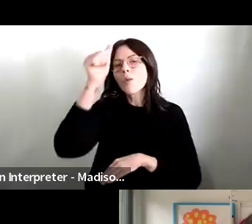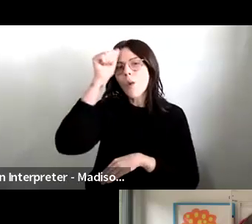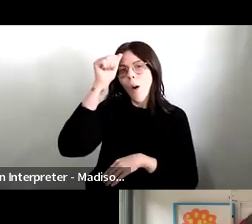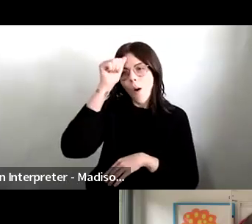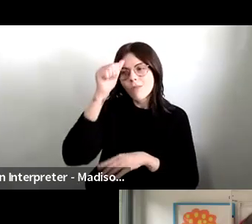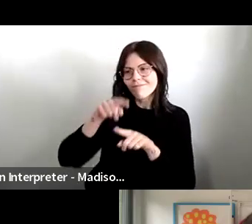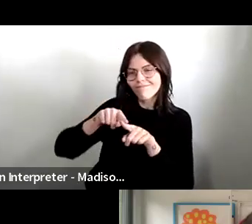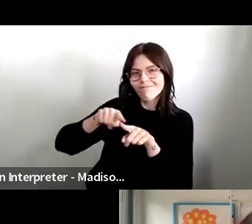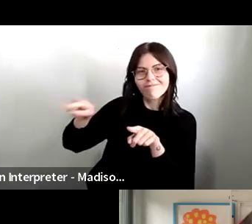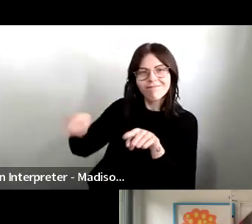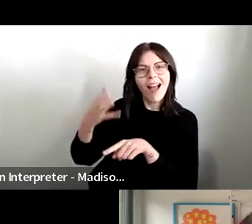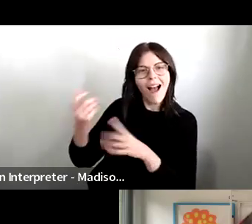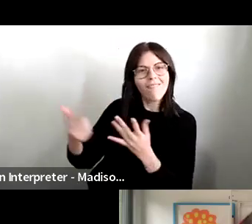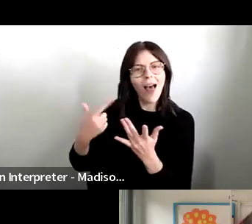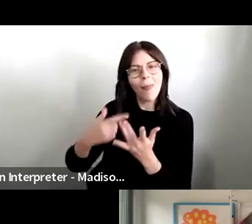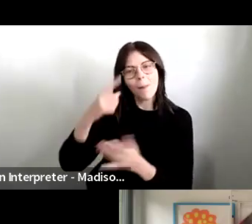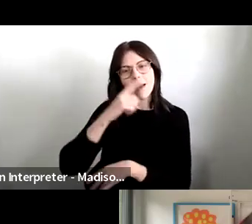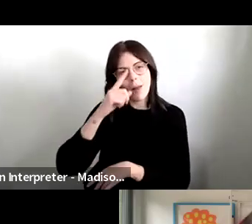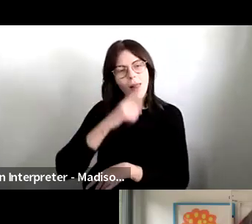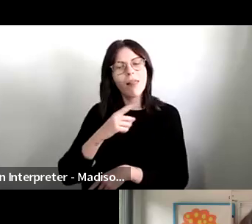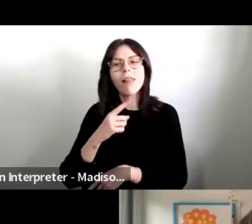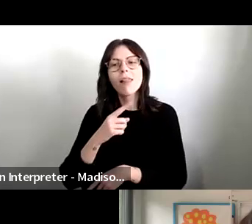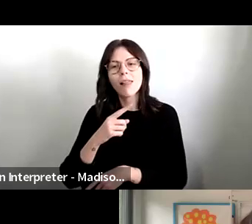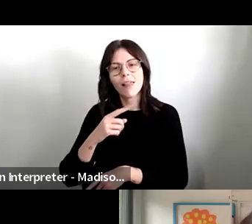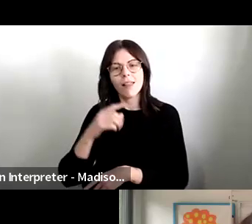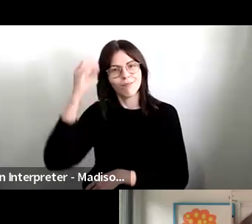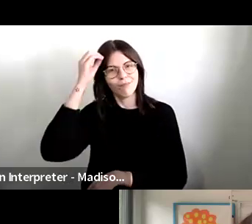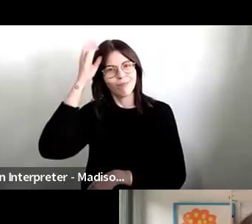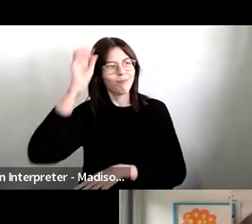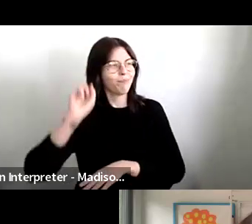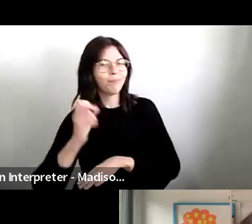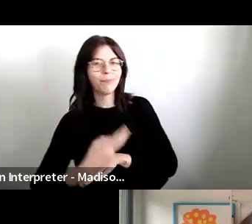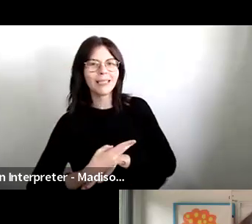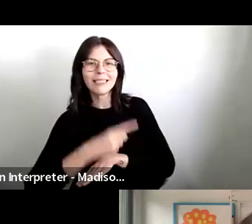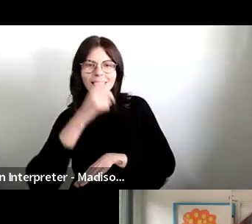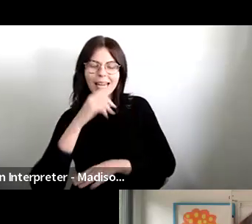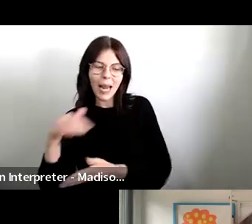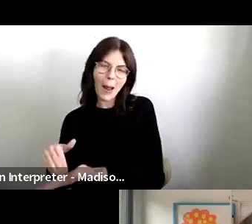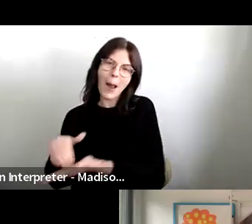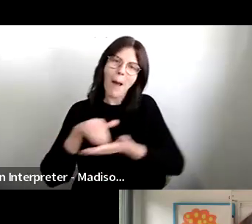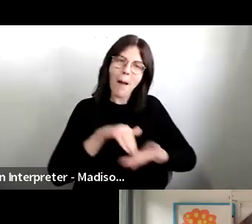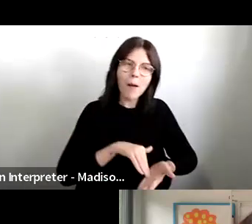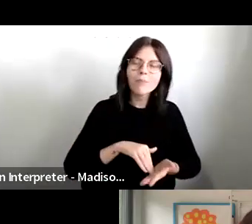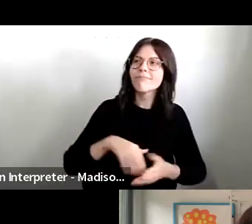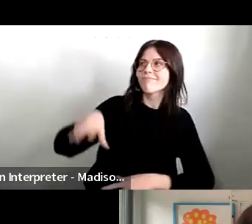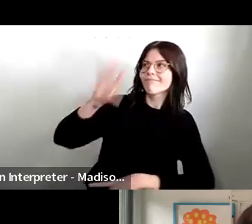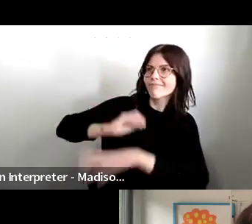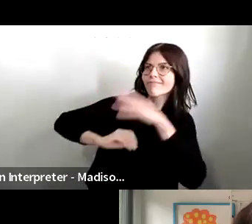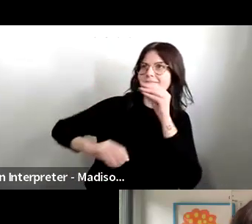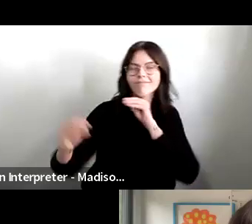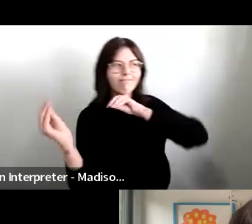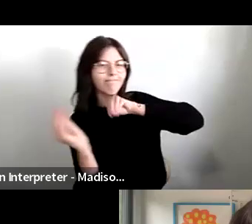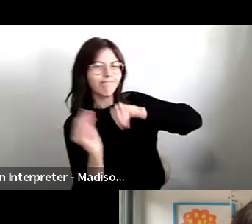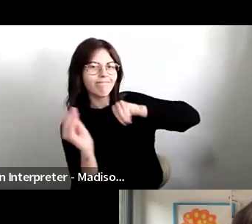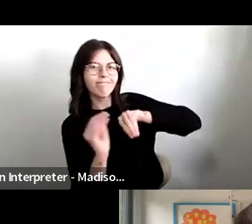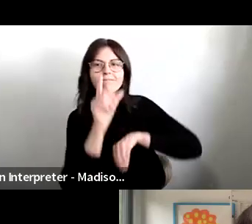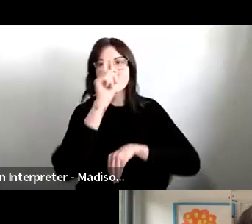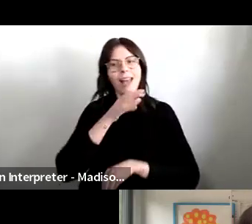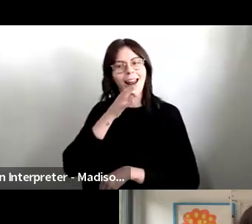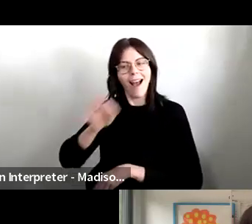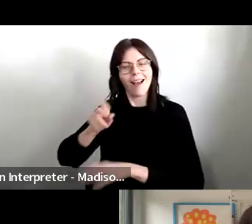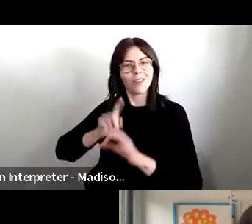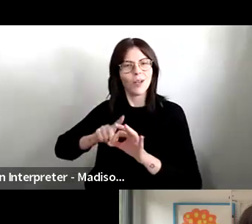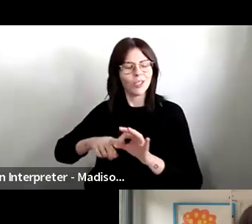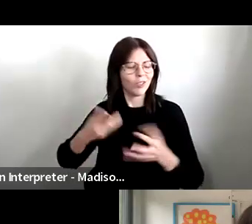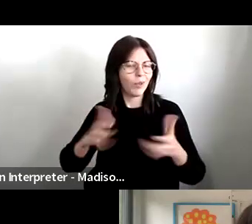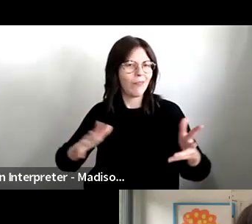more of you and there are people that you can lean on as well or ask questions of, at any point. That